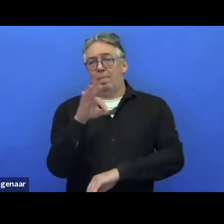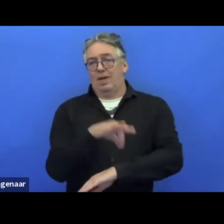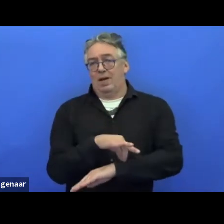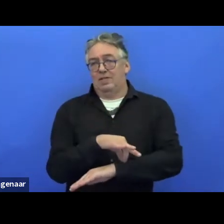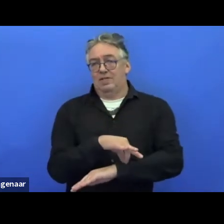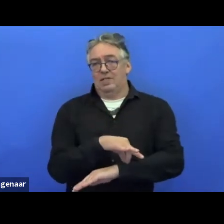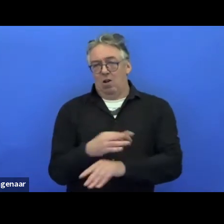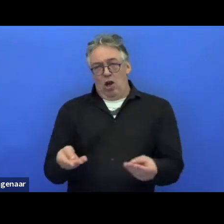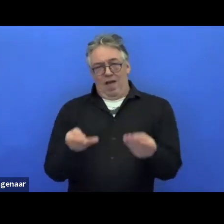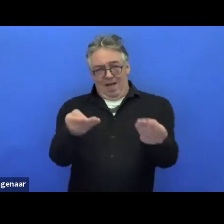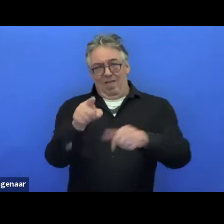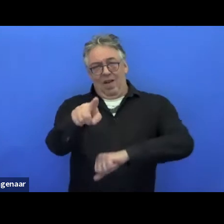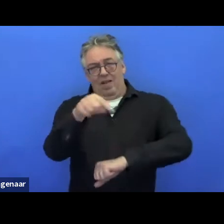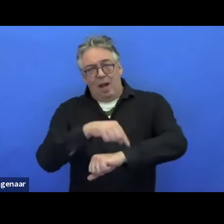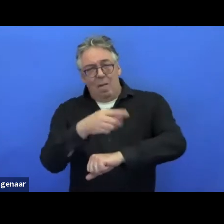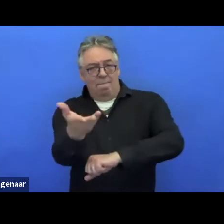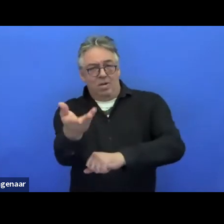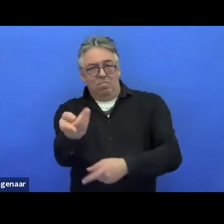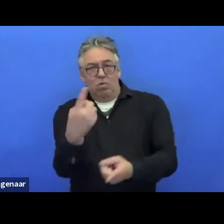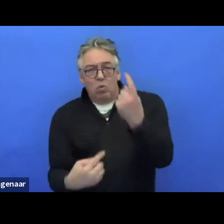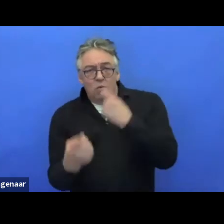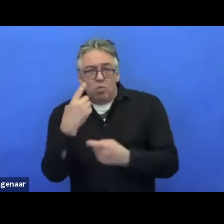We hope that we'll be able to answer those questions.